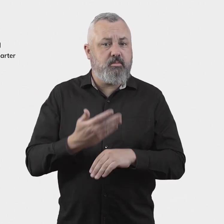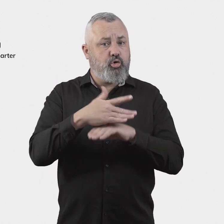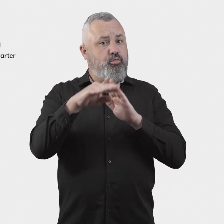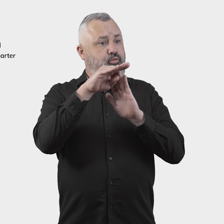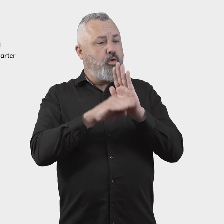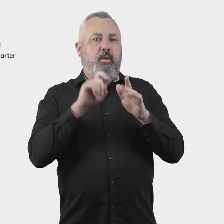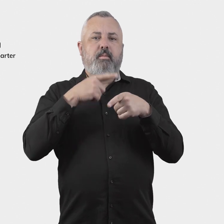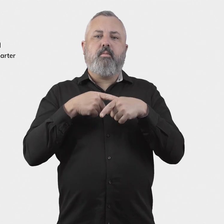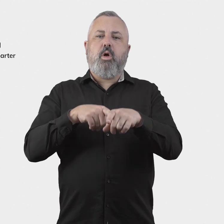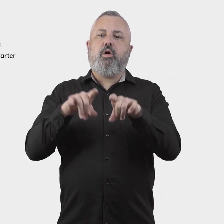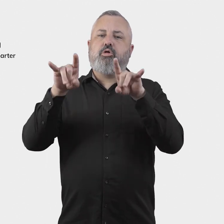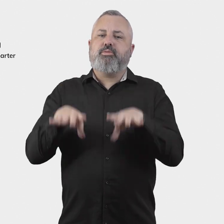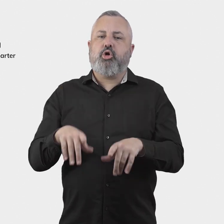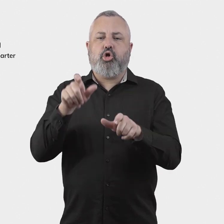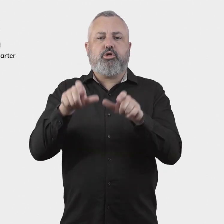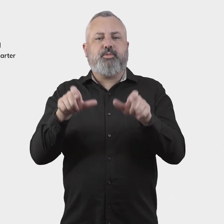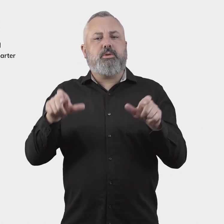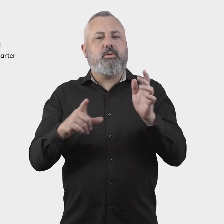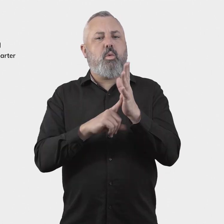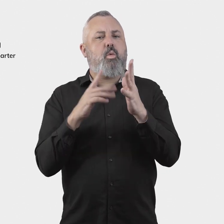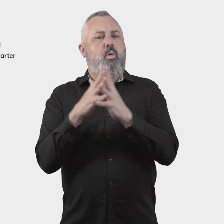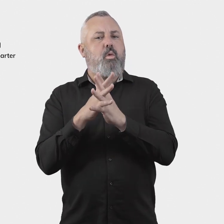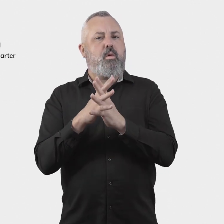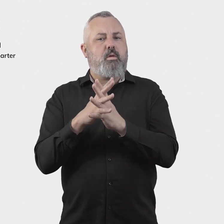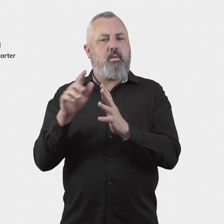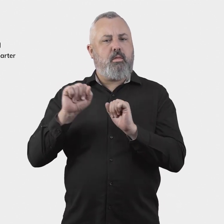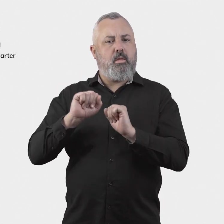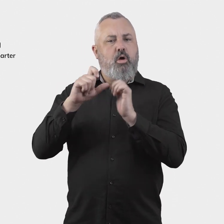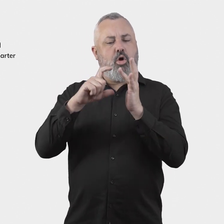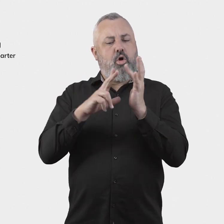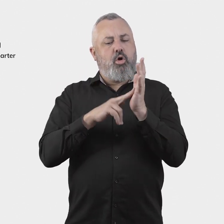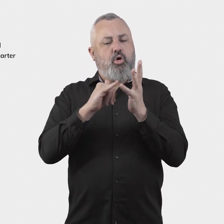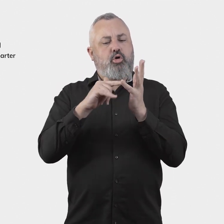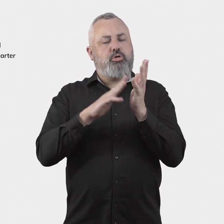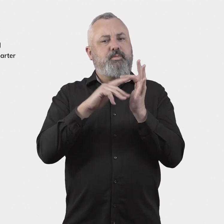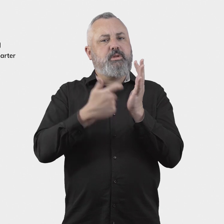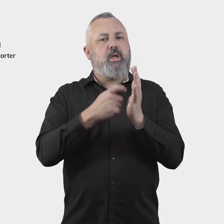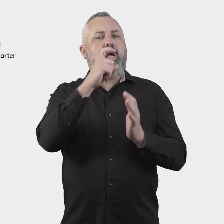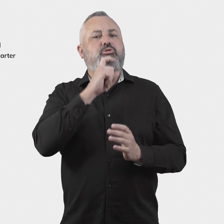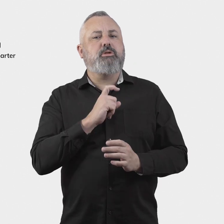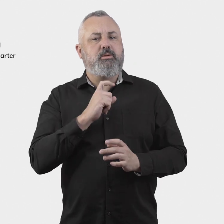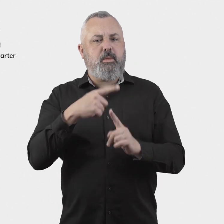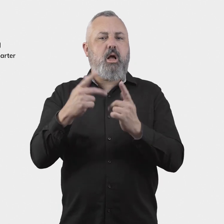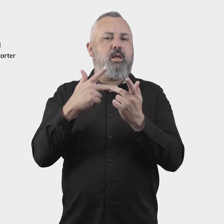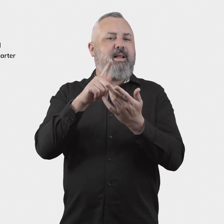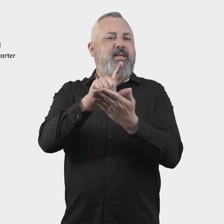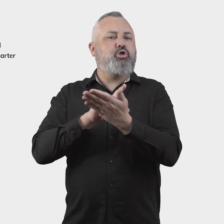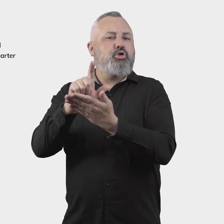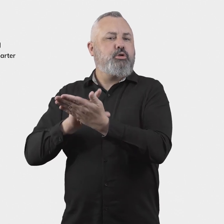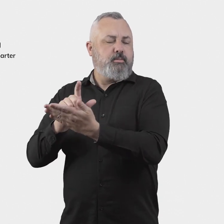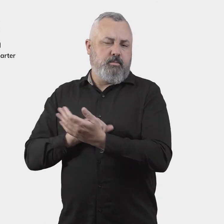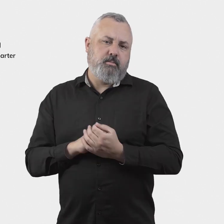The charter will be informed by consumer guarantee rights under the ACL and other relevant legislation.